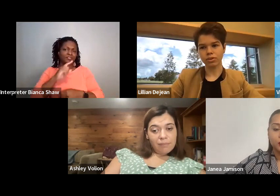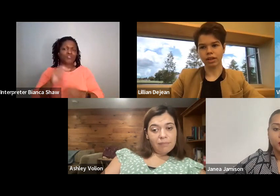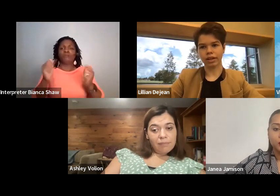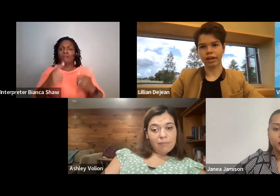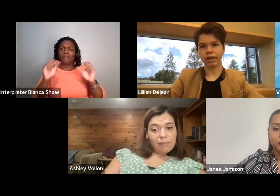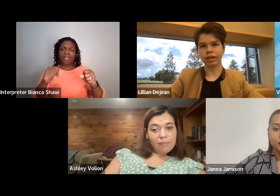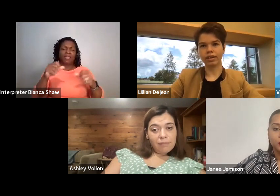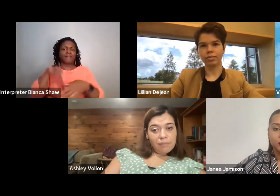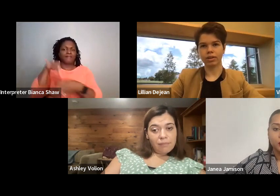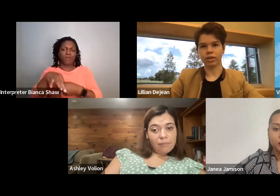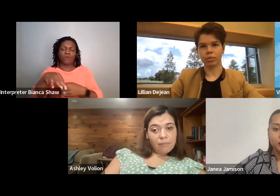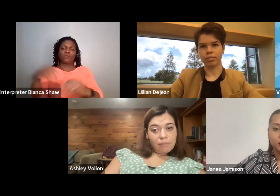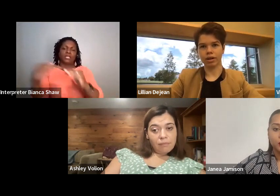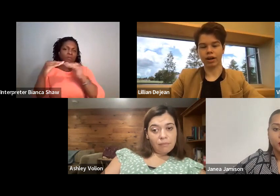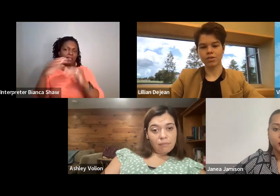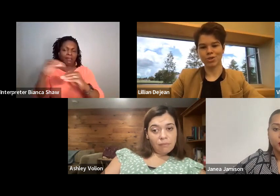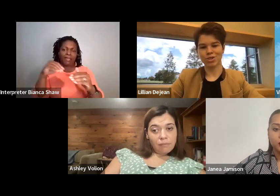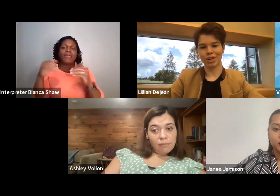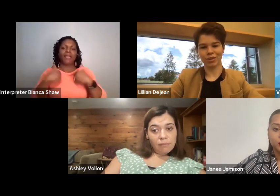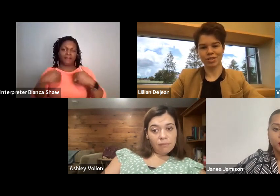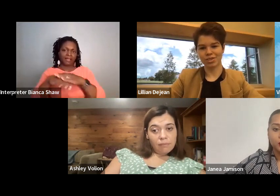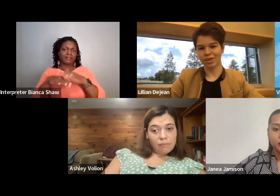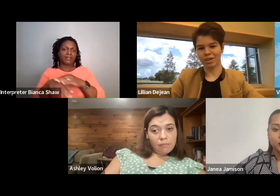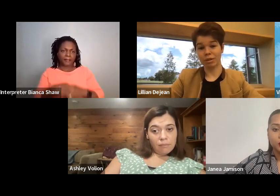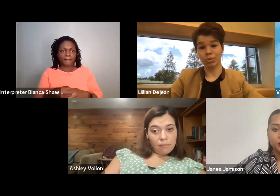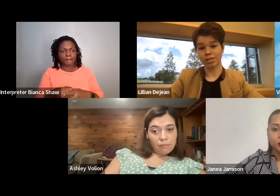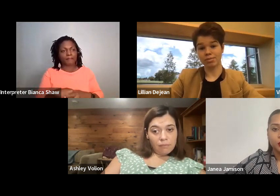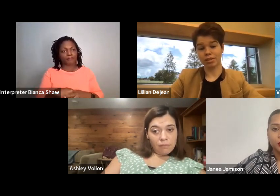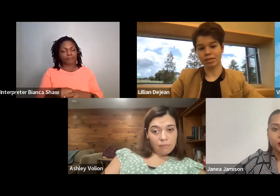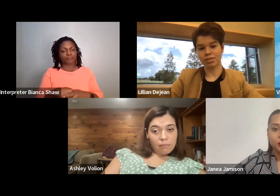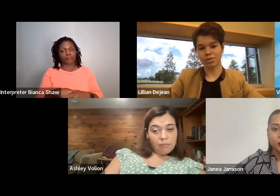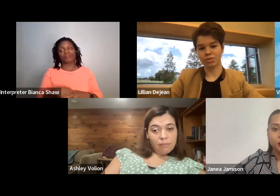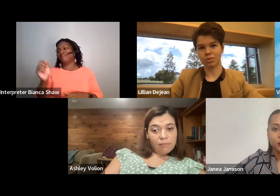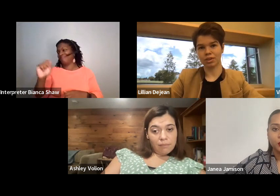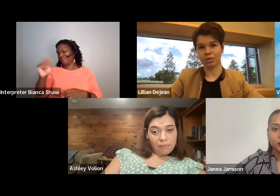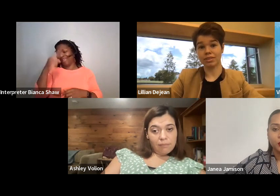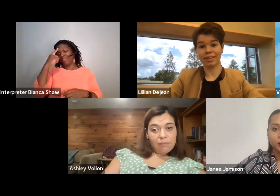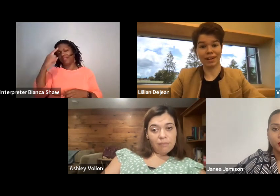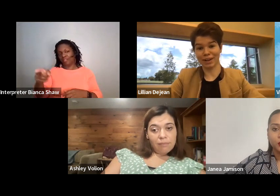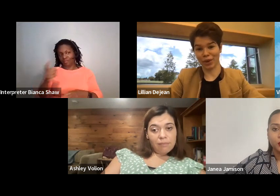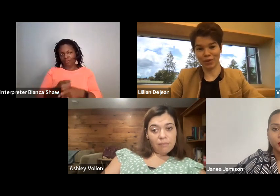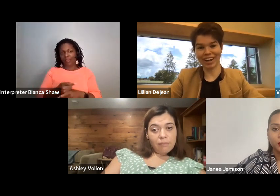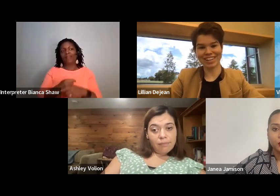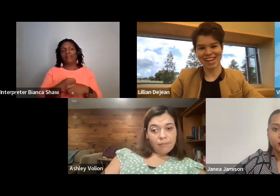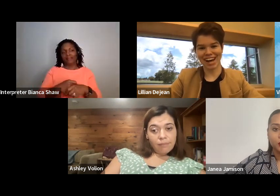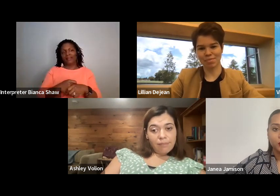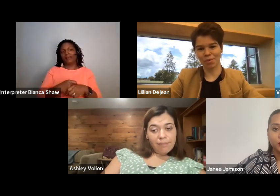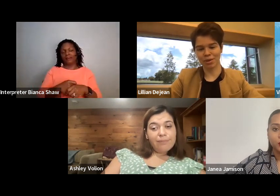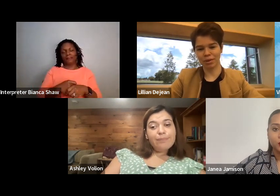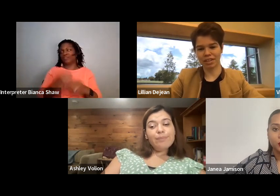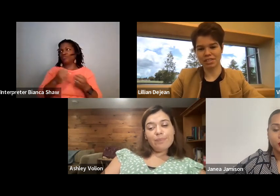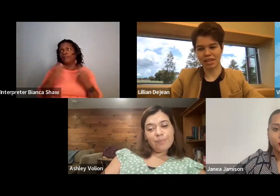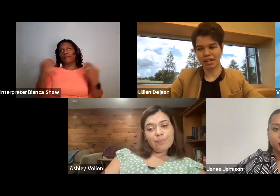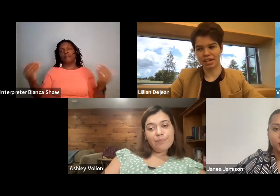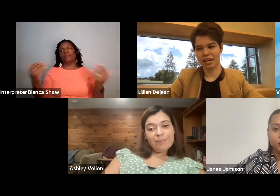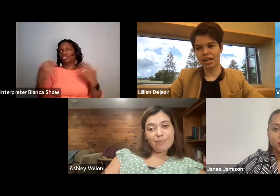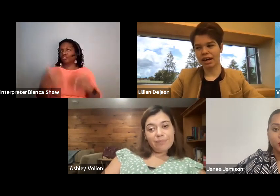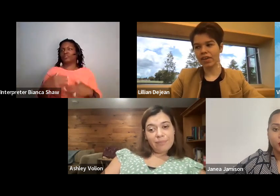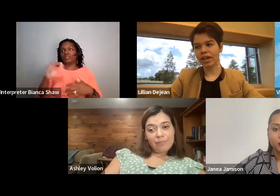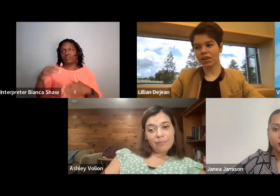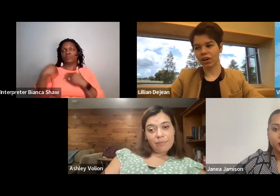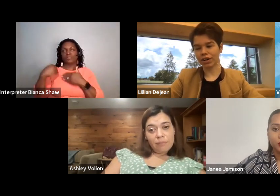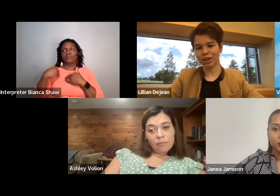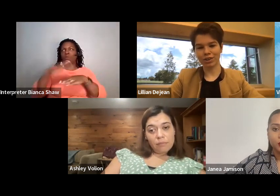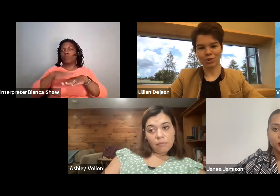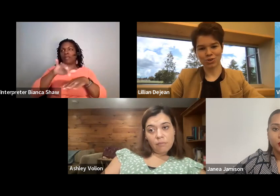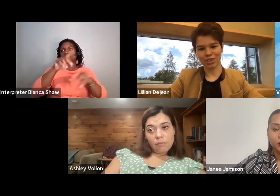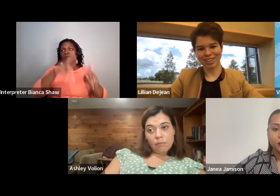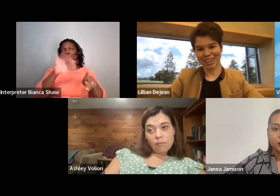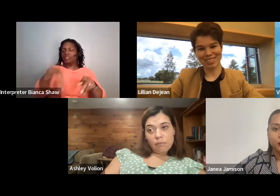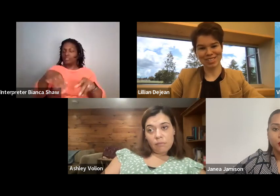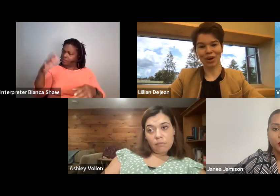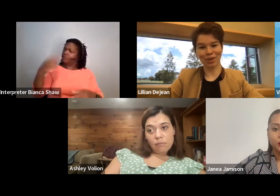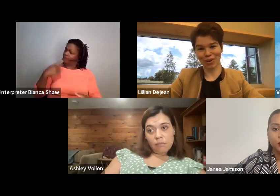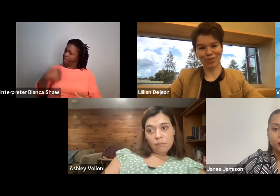And I I think you make a great point about how so much of the onus is on people with disabilities to, you know, declare their rights at the polling place, and I think in the current cultural context. So we're we're